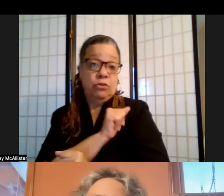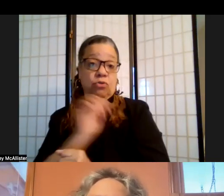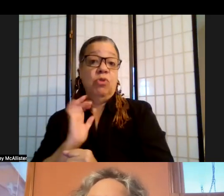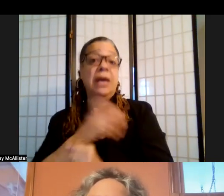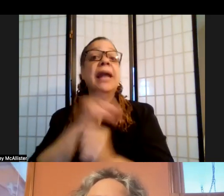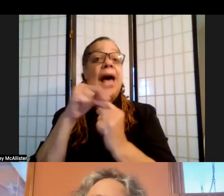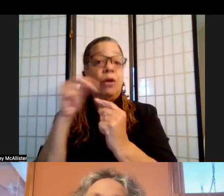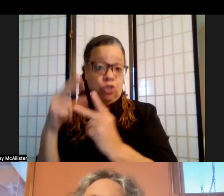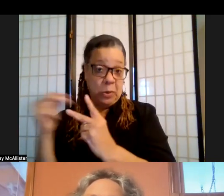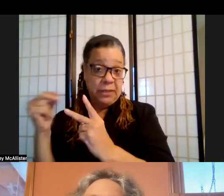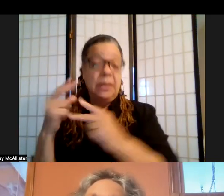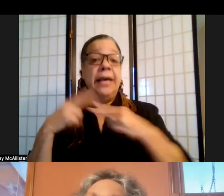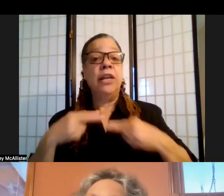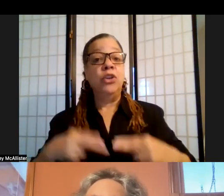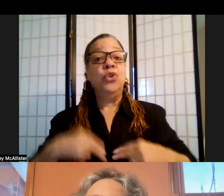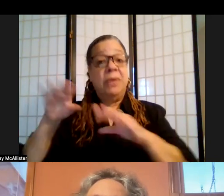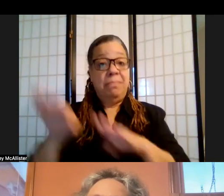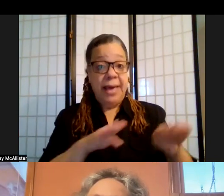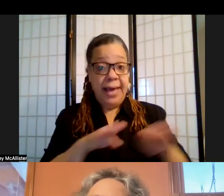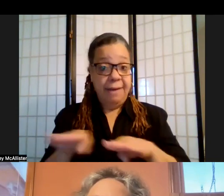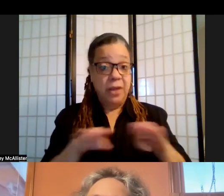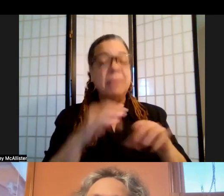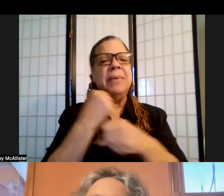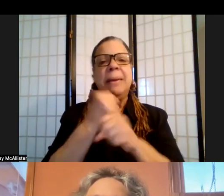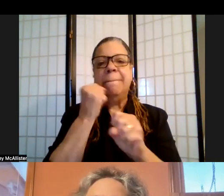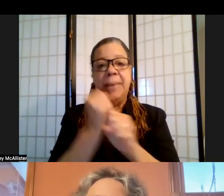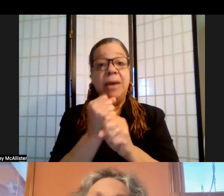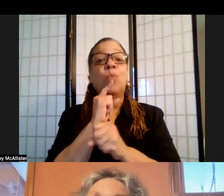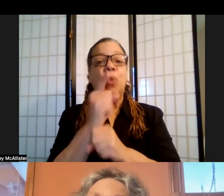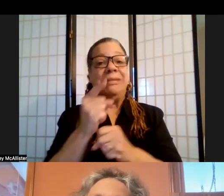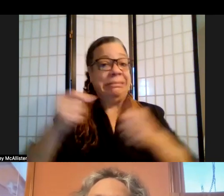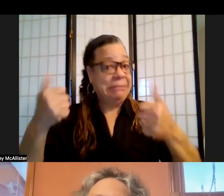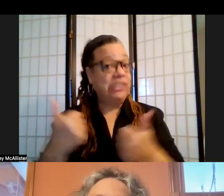human behavior in creating one of the biggest Health Care challenges in our time.